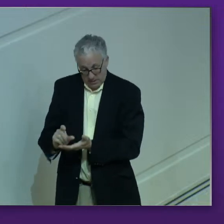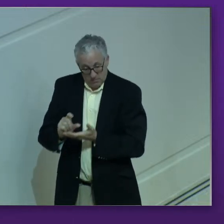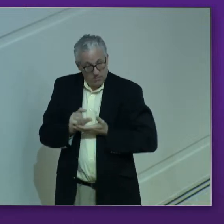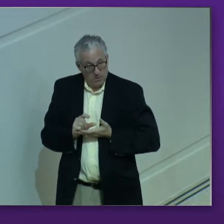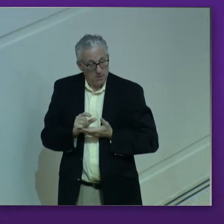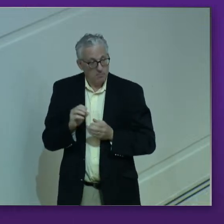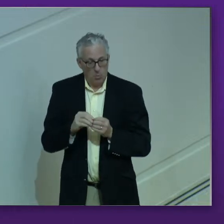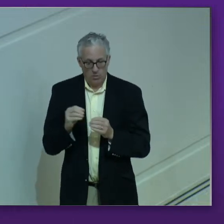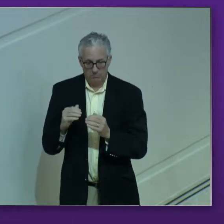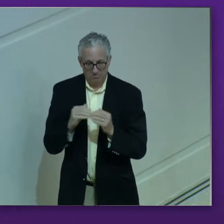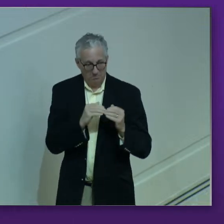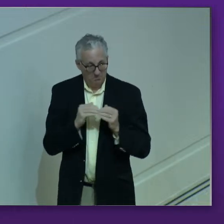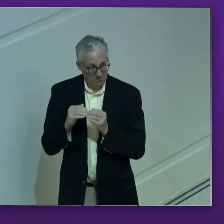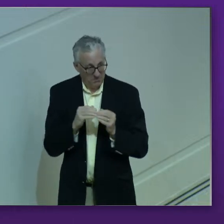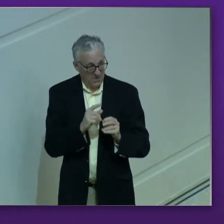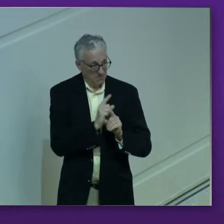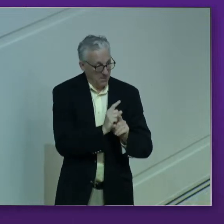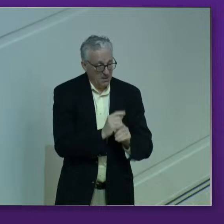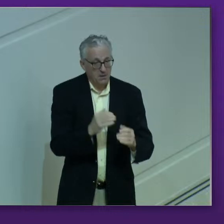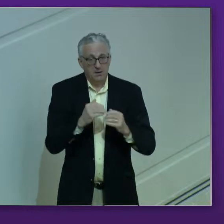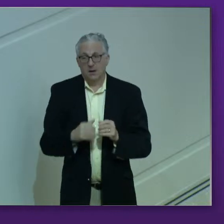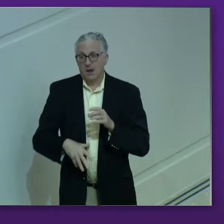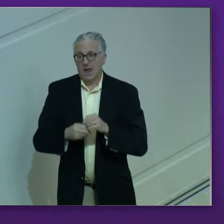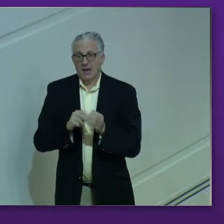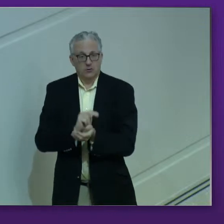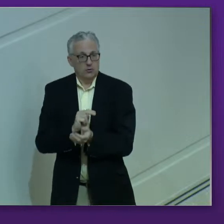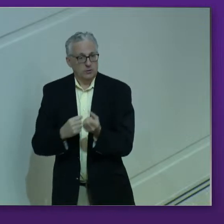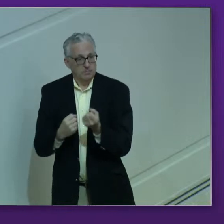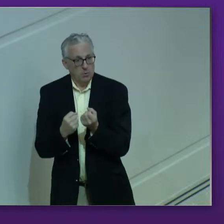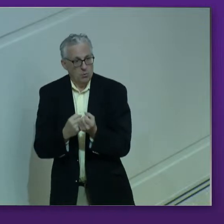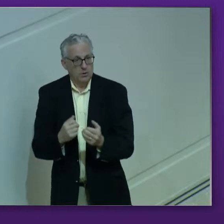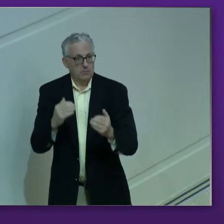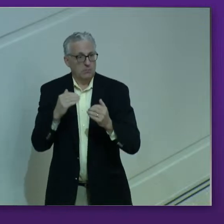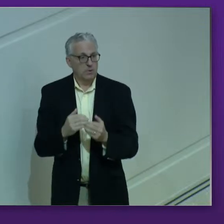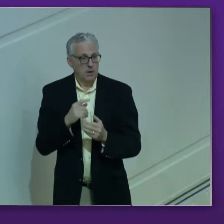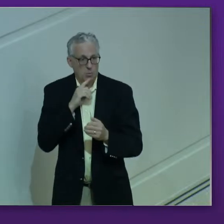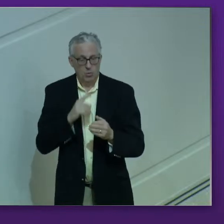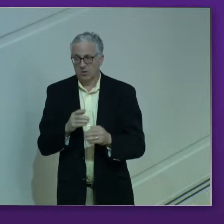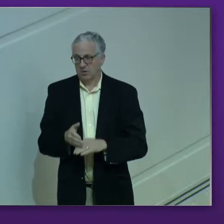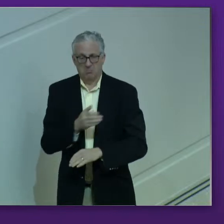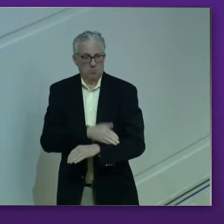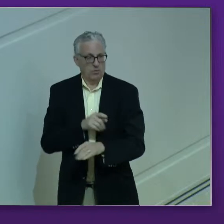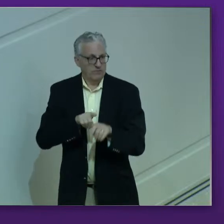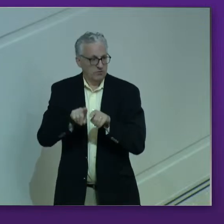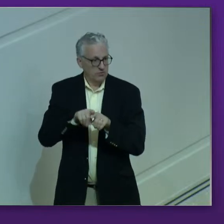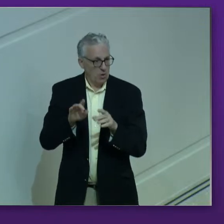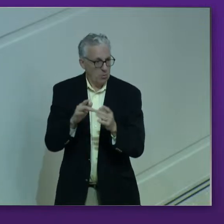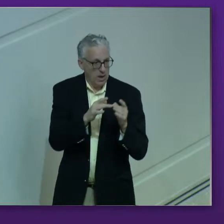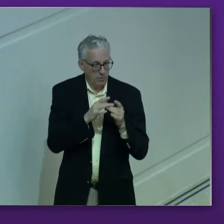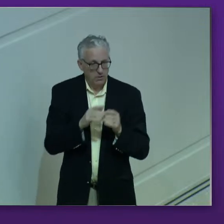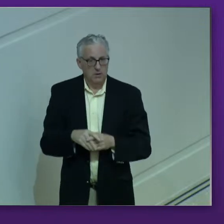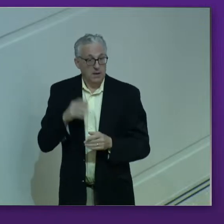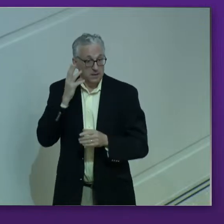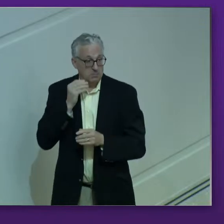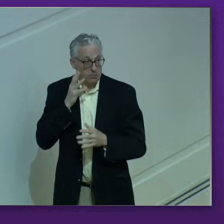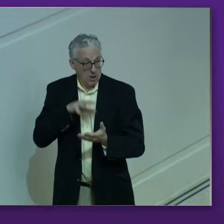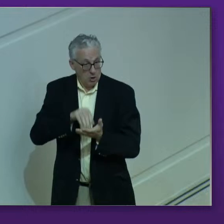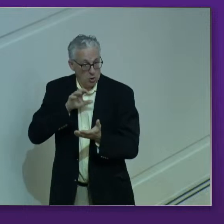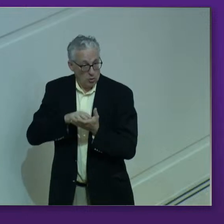PHILANTHROPY ALSO SUPPORTED BY OUR INNOVATION GRANTS THIS YEAR CREATING ACCESS AND